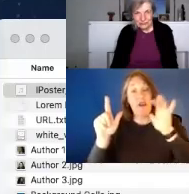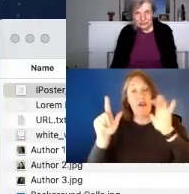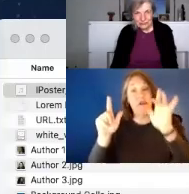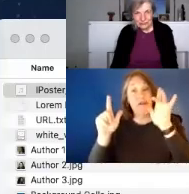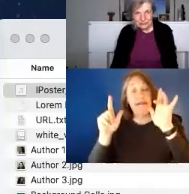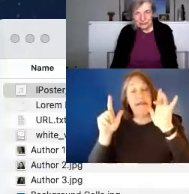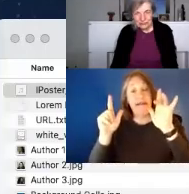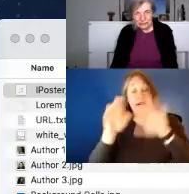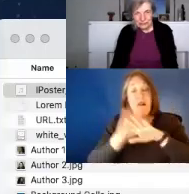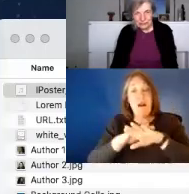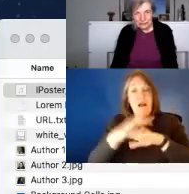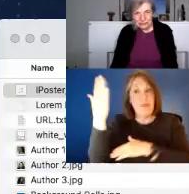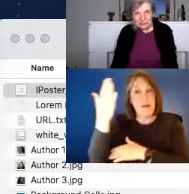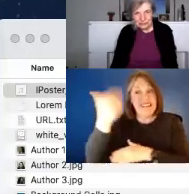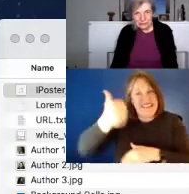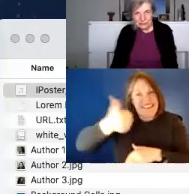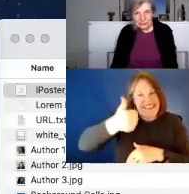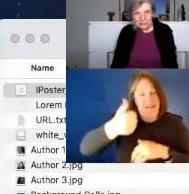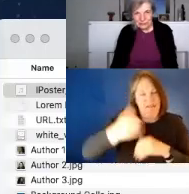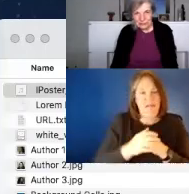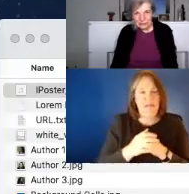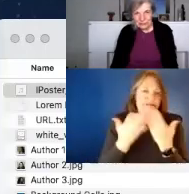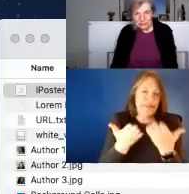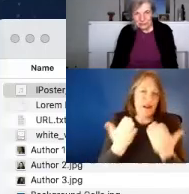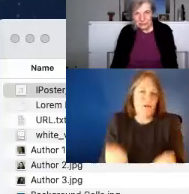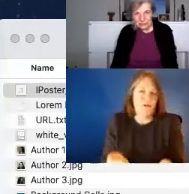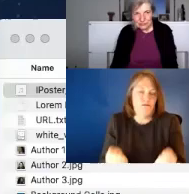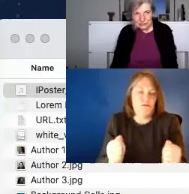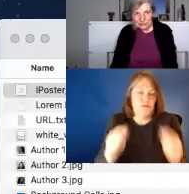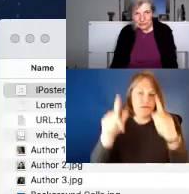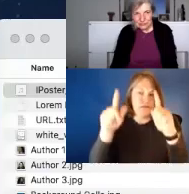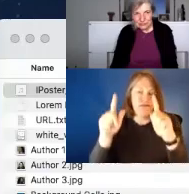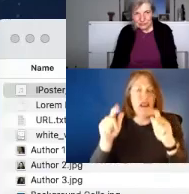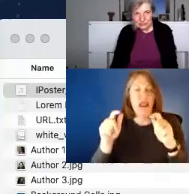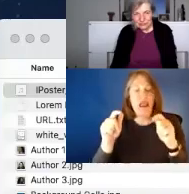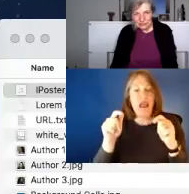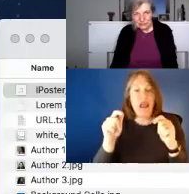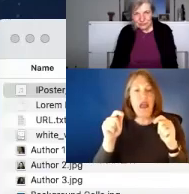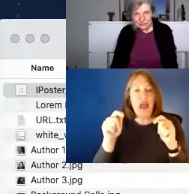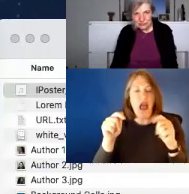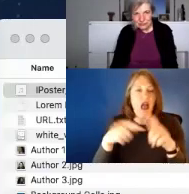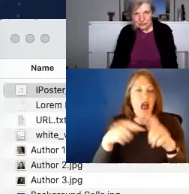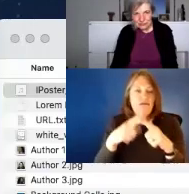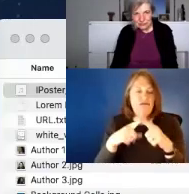the presentation, and it is there. 07:27:27 And then go to whatever browser you